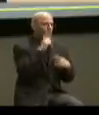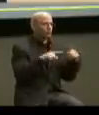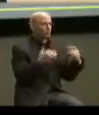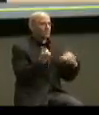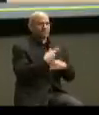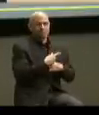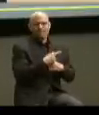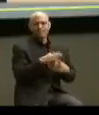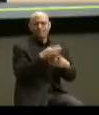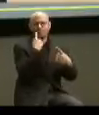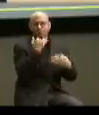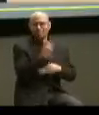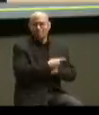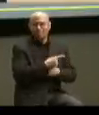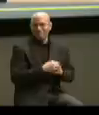HE HAS RED HAIR.